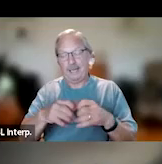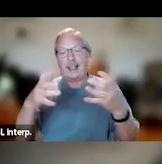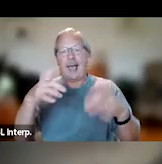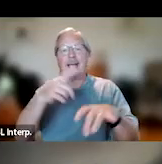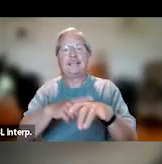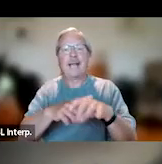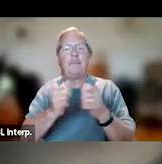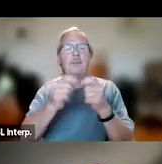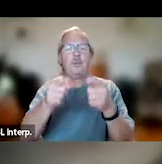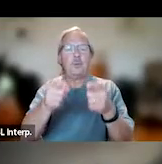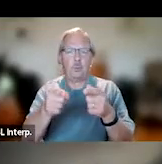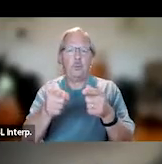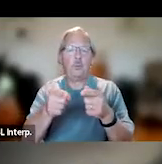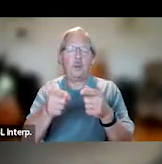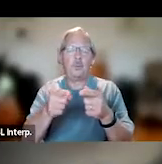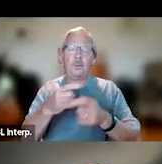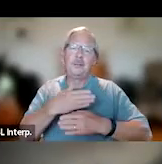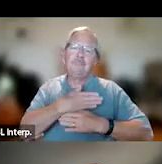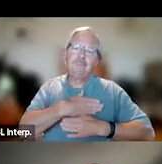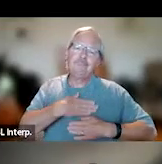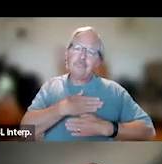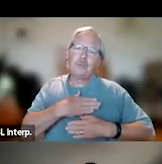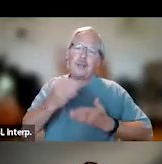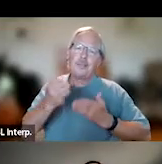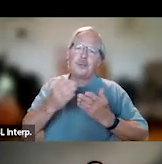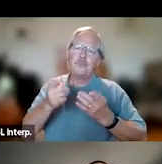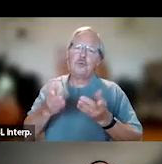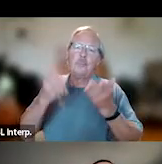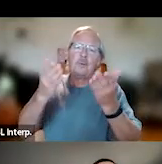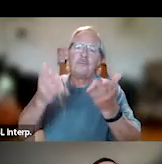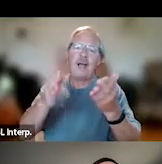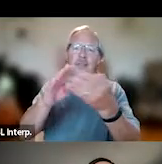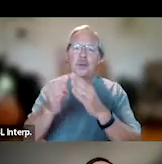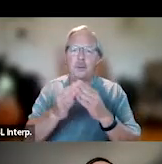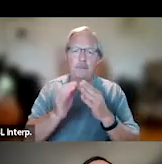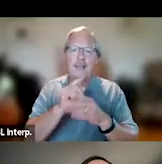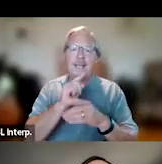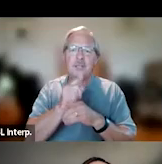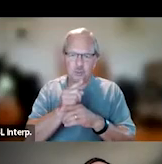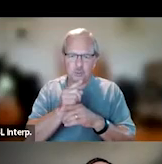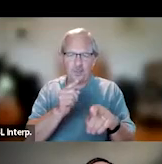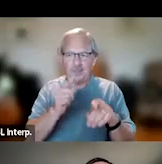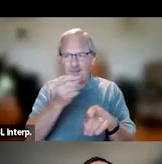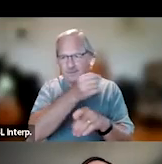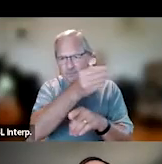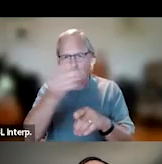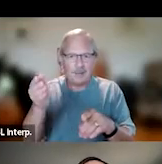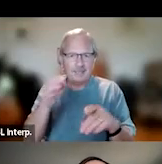and we appreciate the service you provide to the community and making sure that this information is accessible to all.